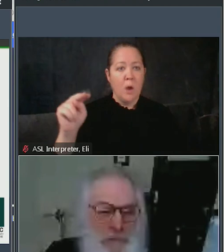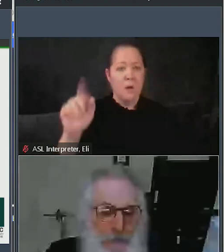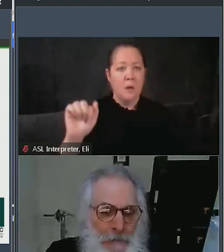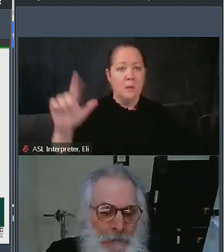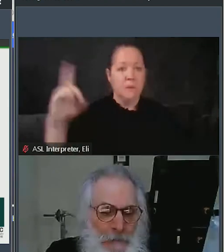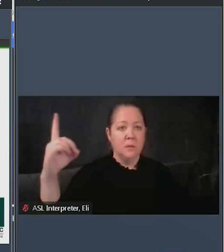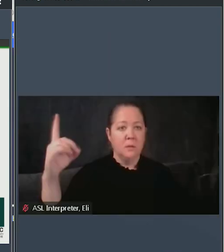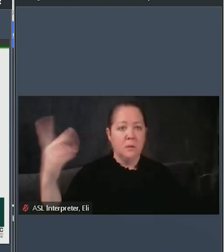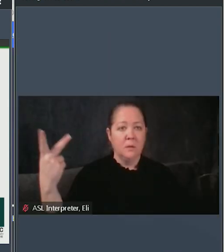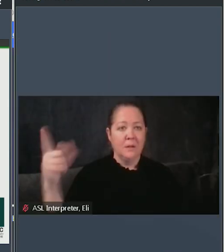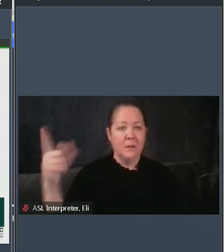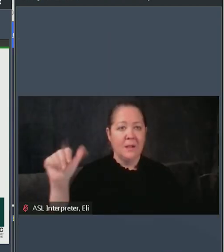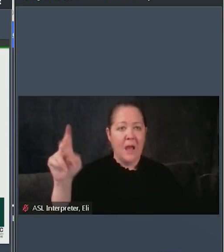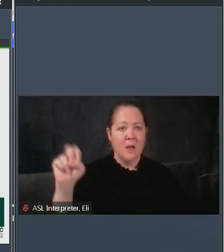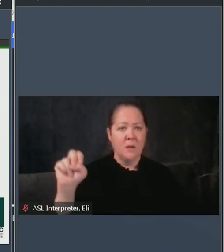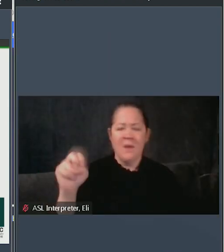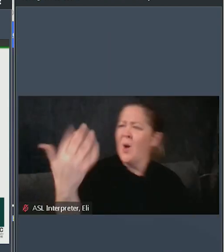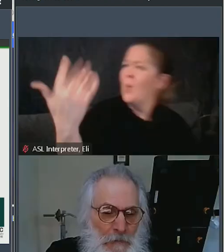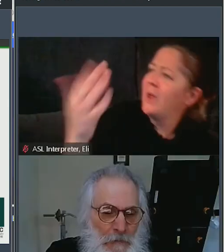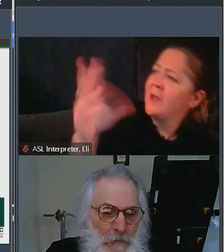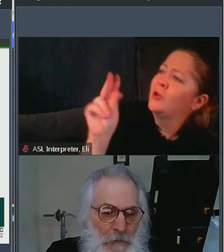I spent who I called. I didn't call you.